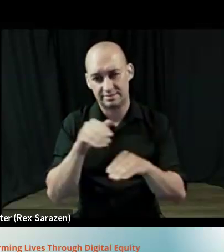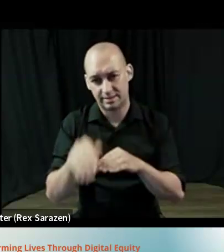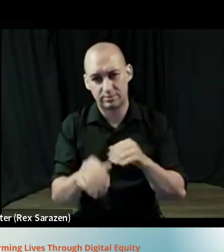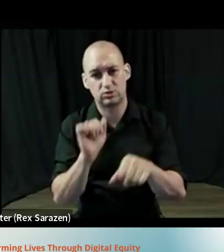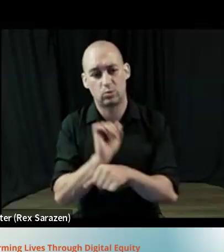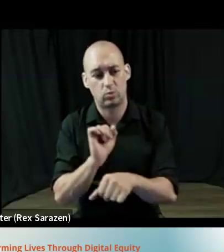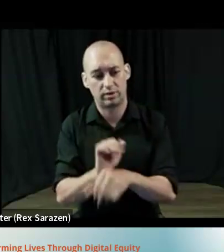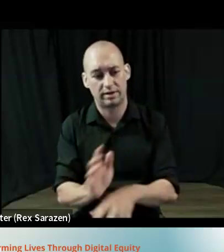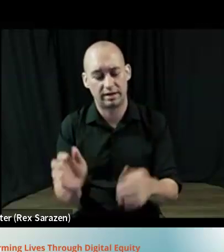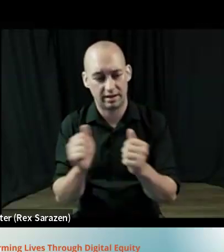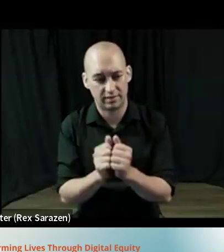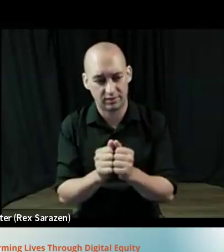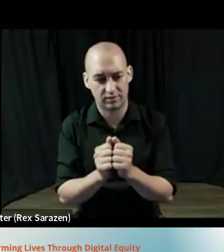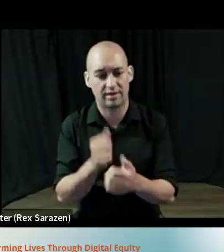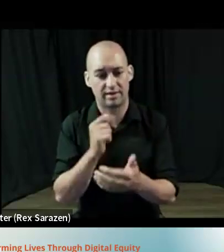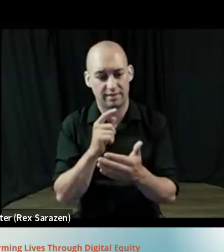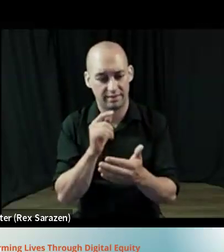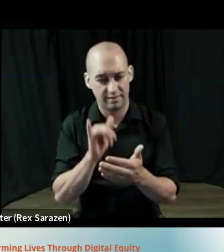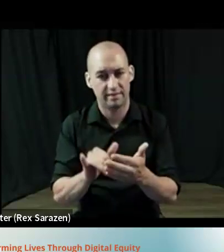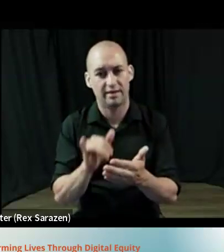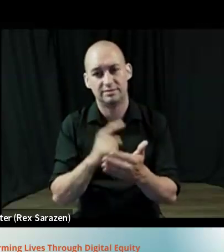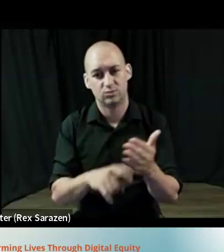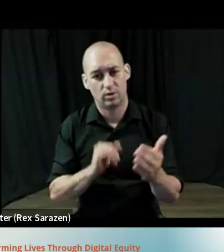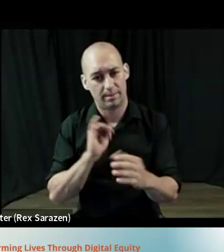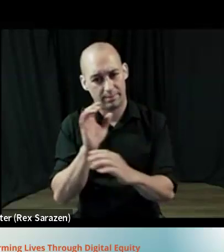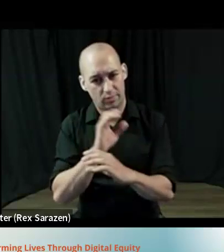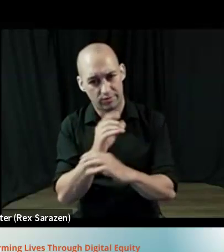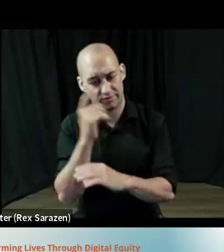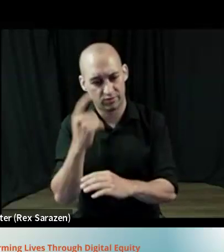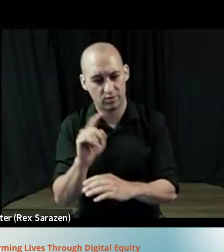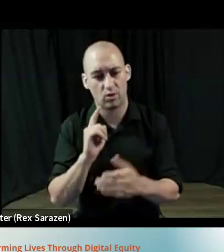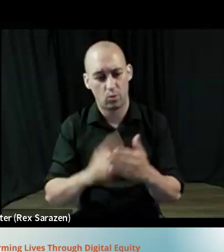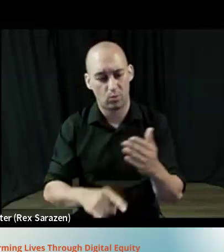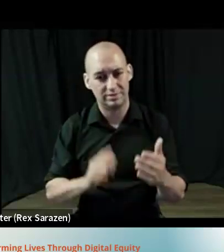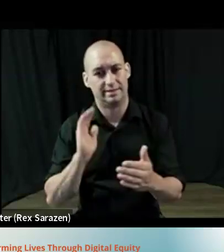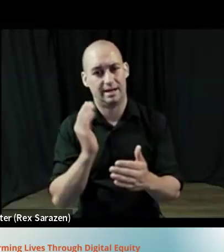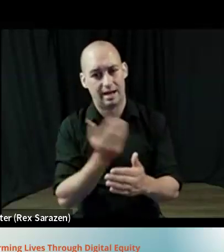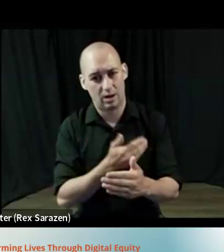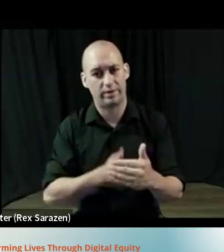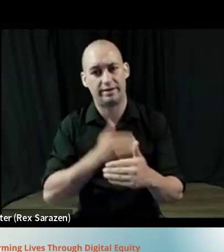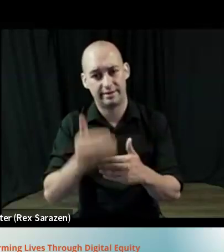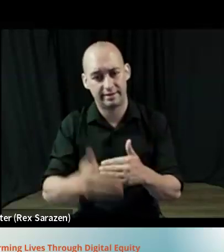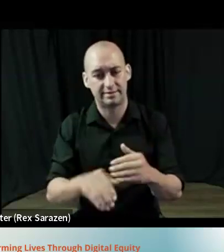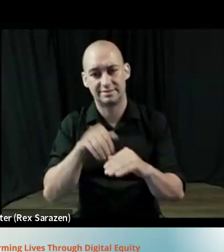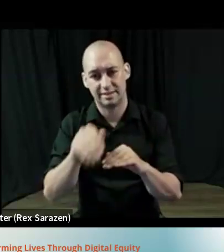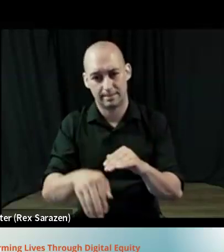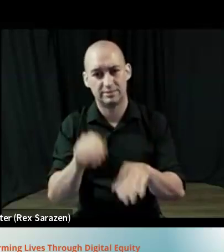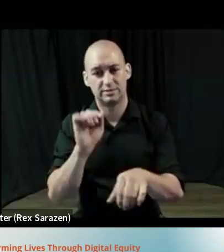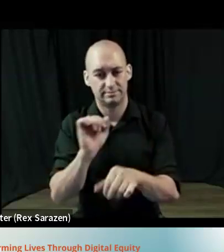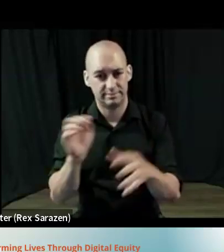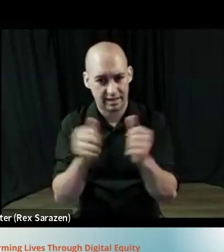what I'm really looking for is what is what are our next steps to work together? And in addition